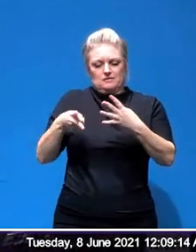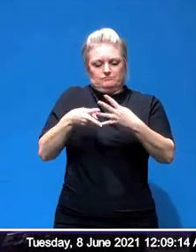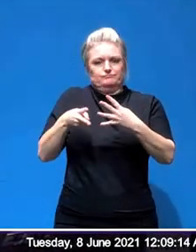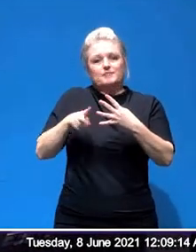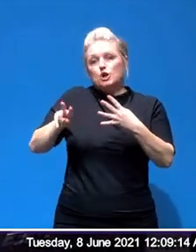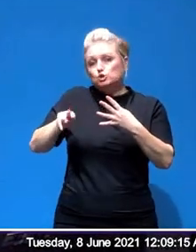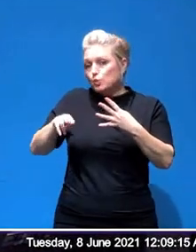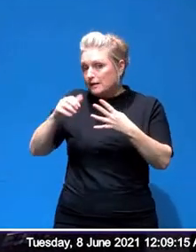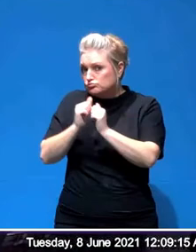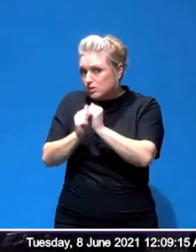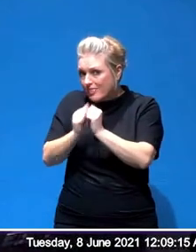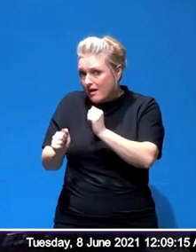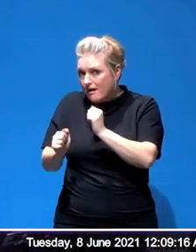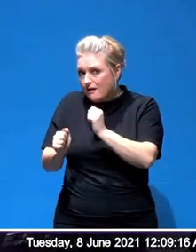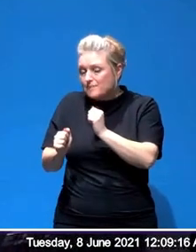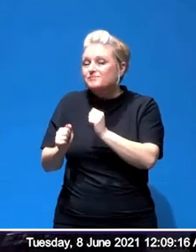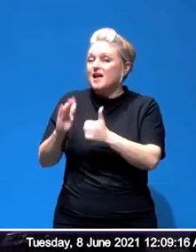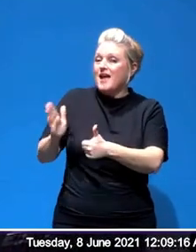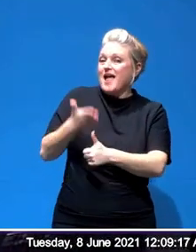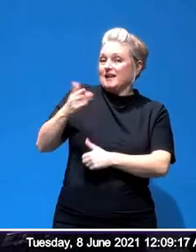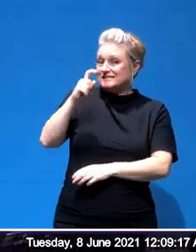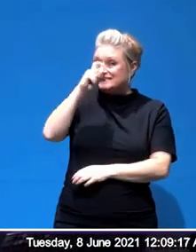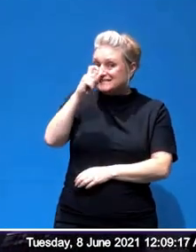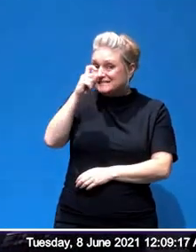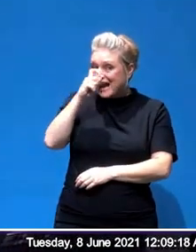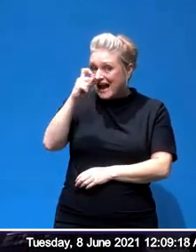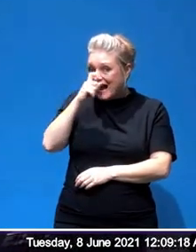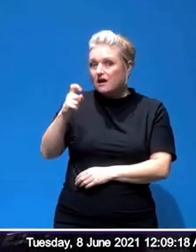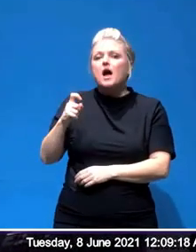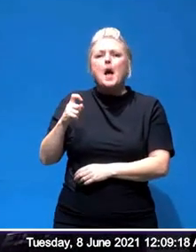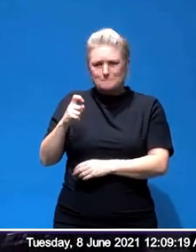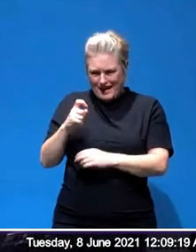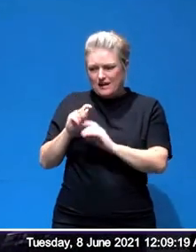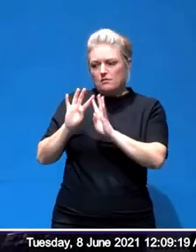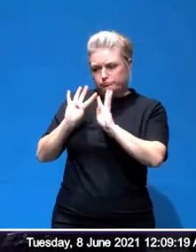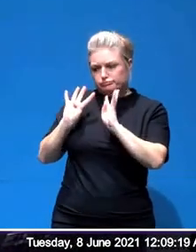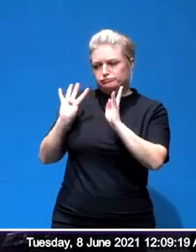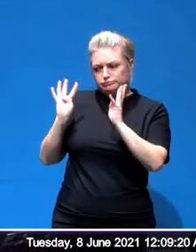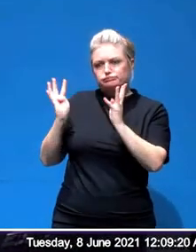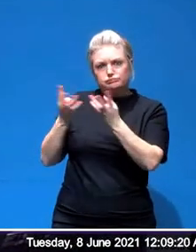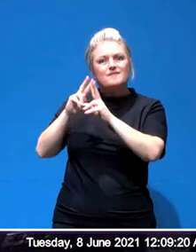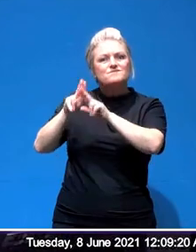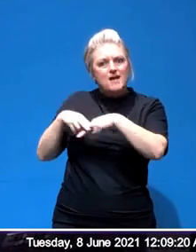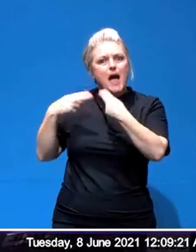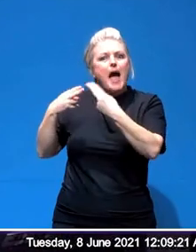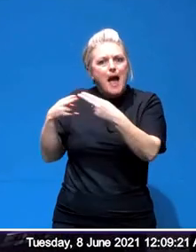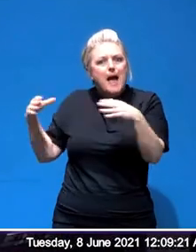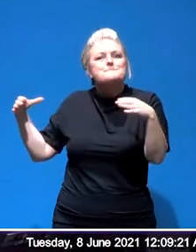and his sister, and that extended family. But we're his family. He doesn't really have anyone else.